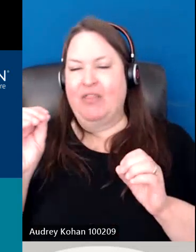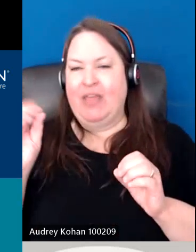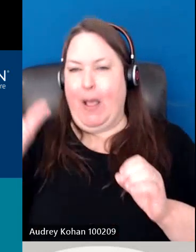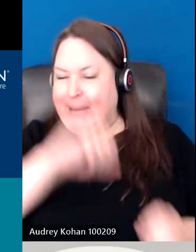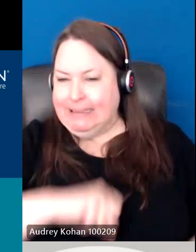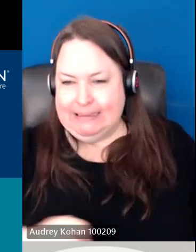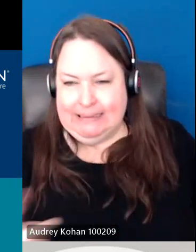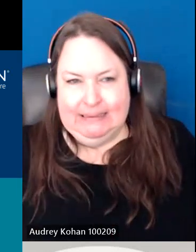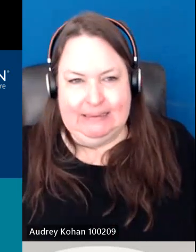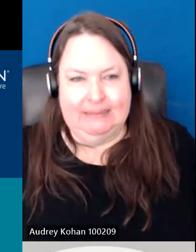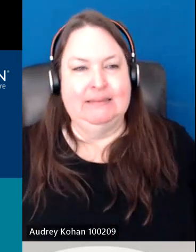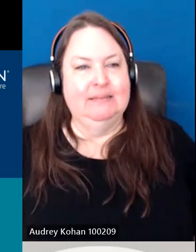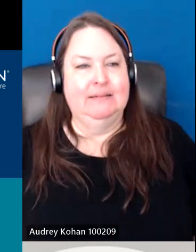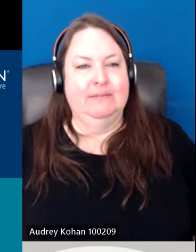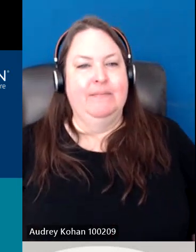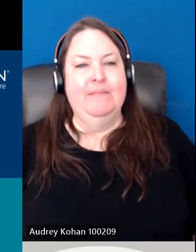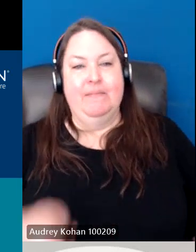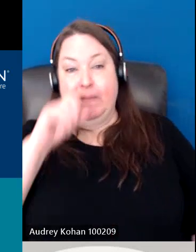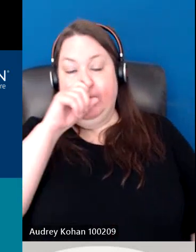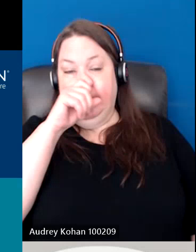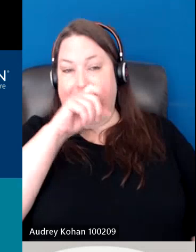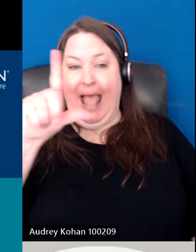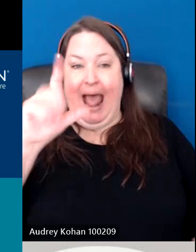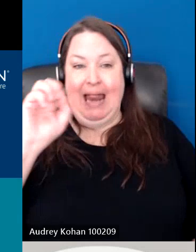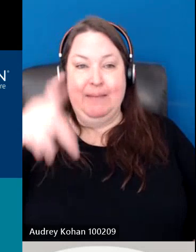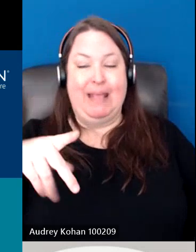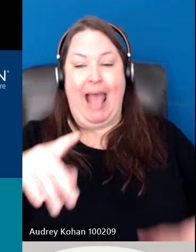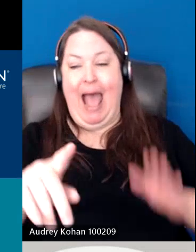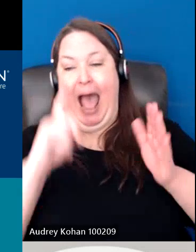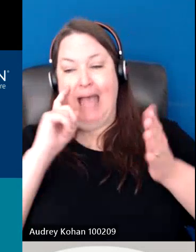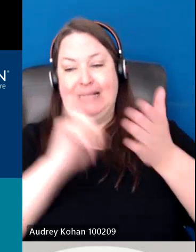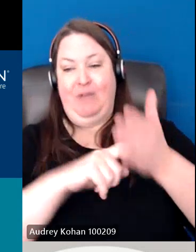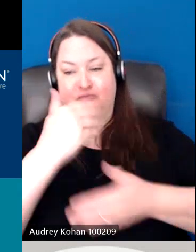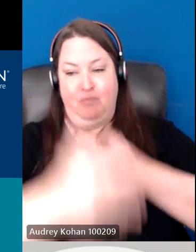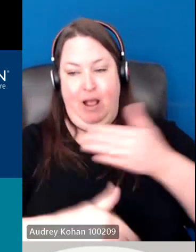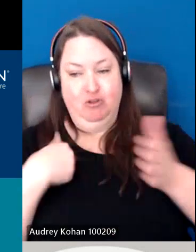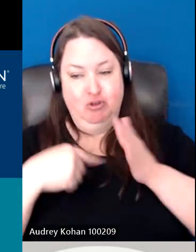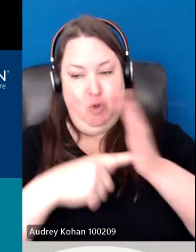okay um again the LEP identification process I showed you some of the tools that might be